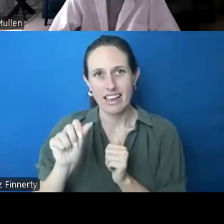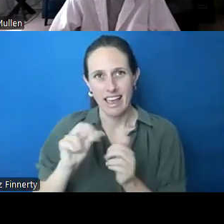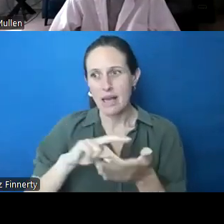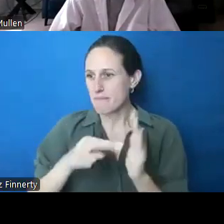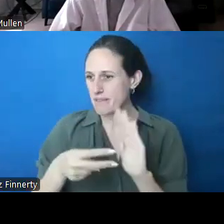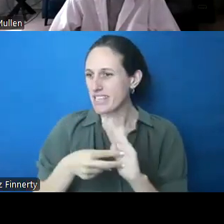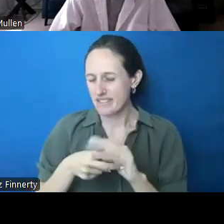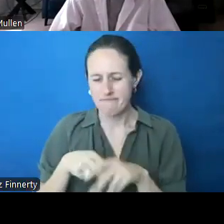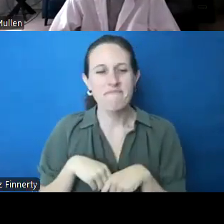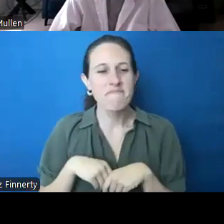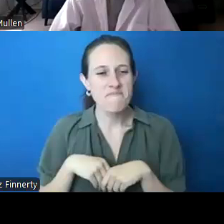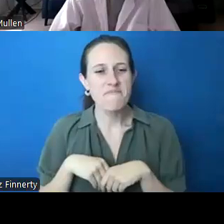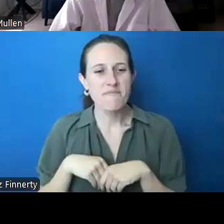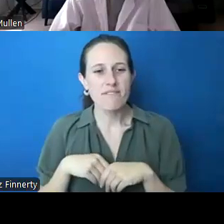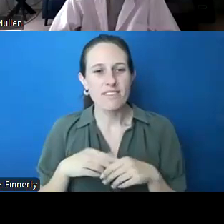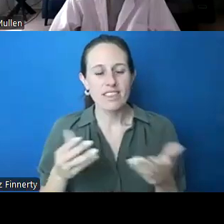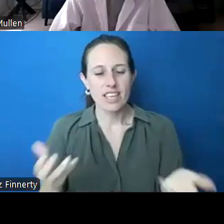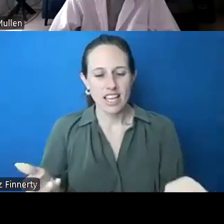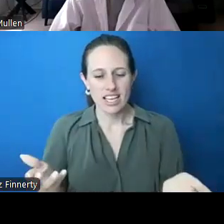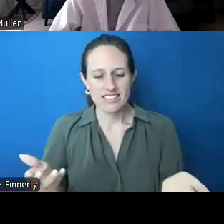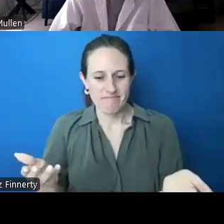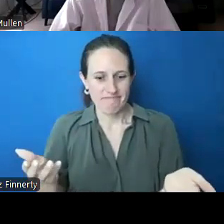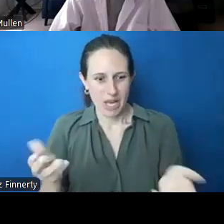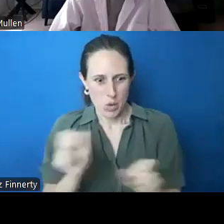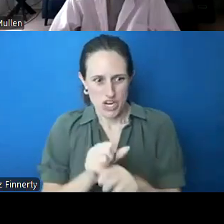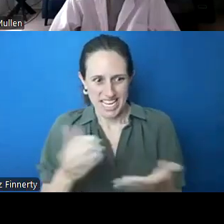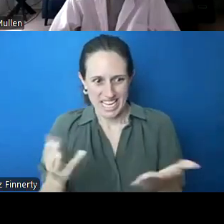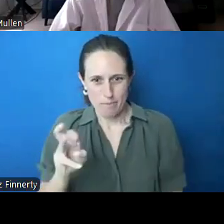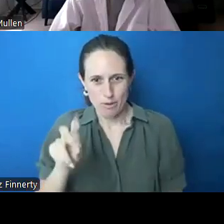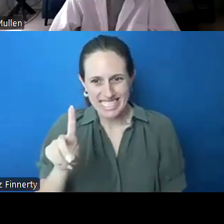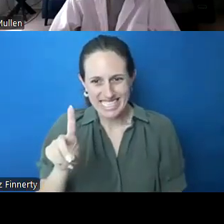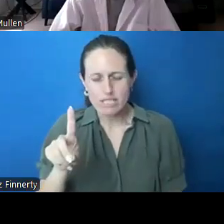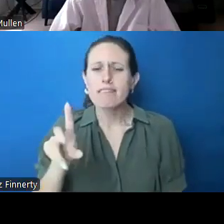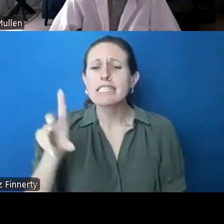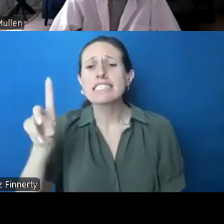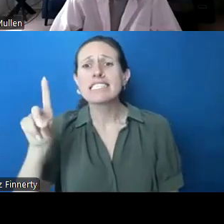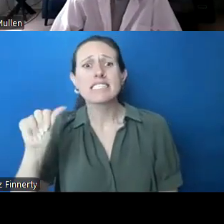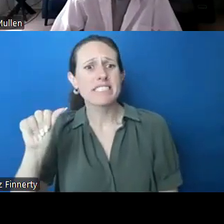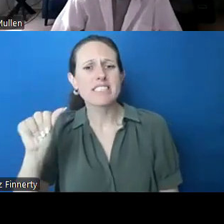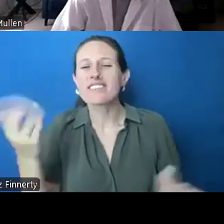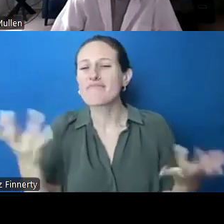work somewhere, where disability is pretty normalized here. I